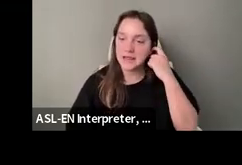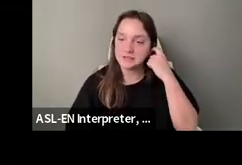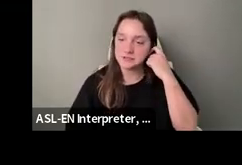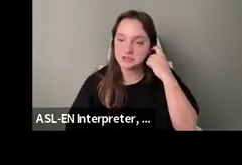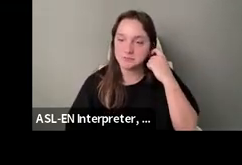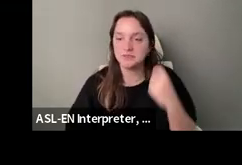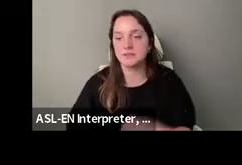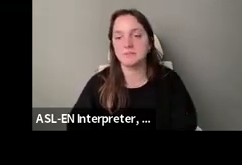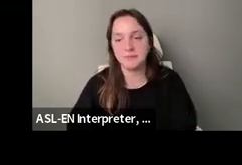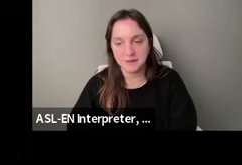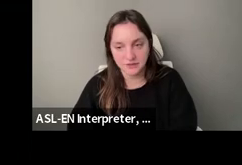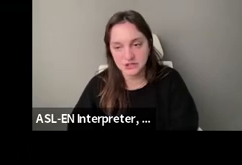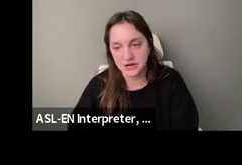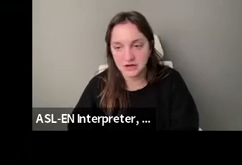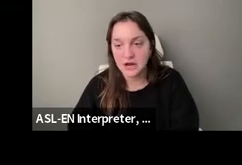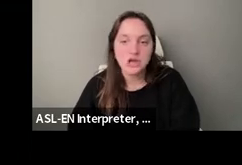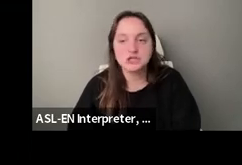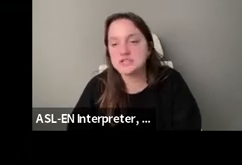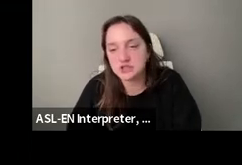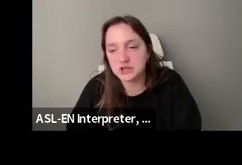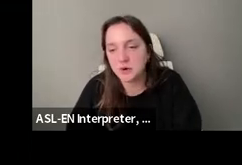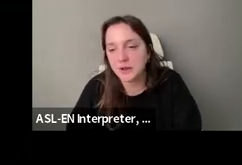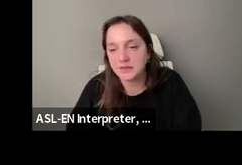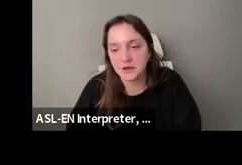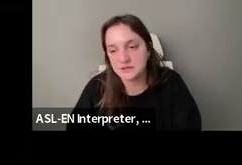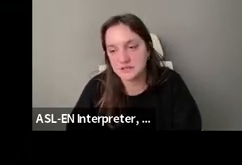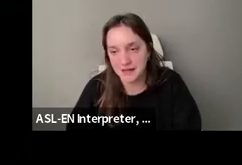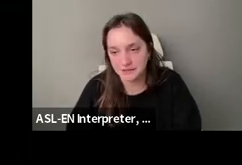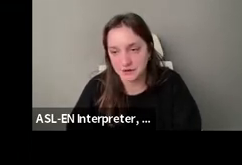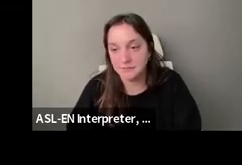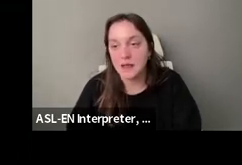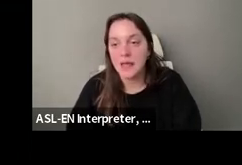she could quickly go to the bathroom. And by the time she came back